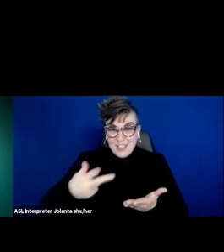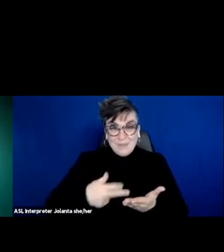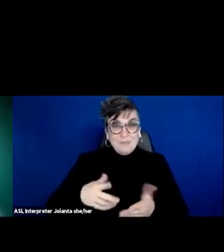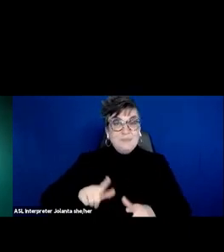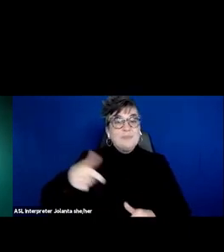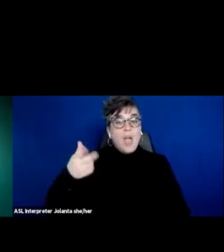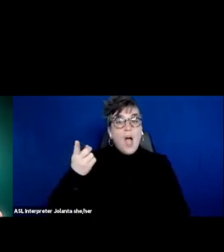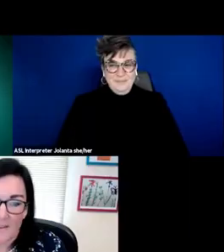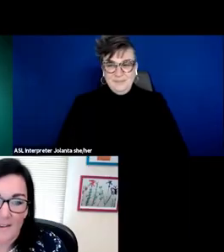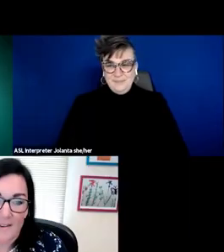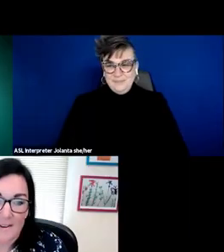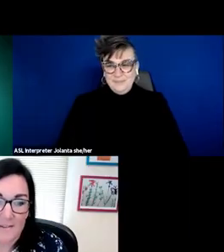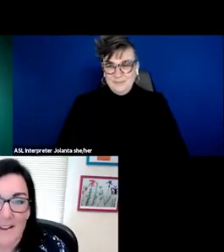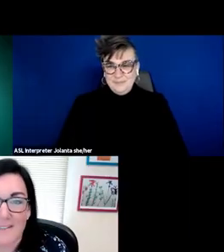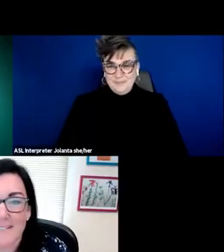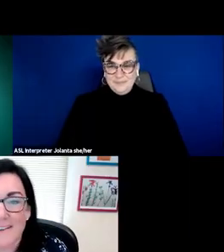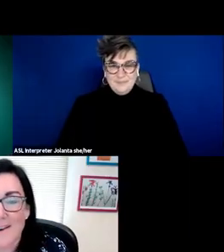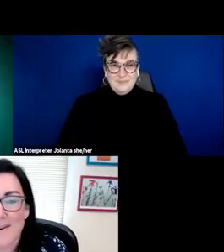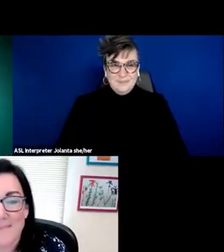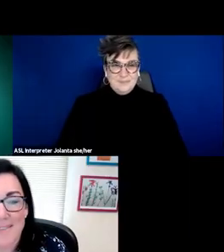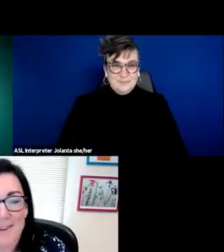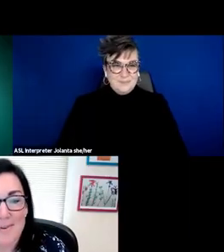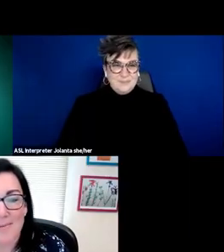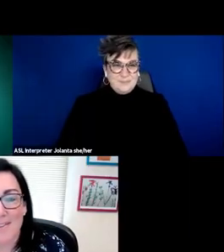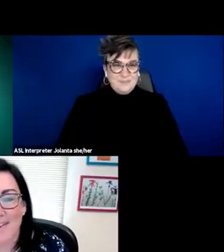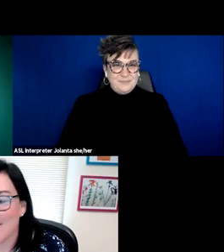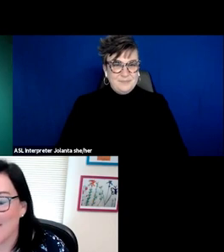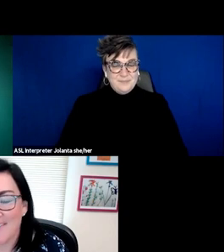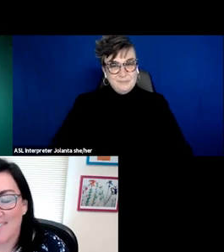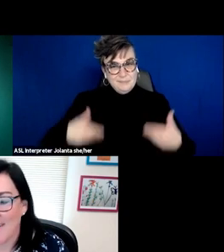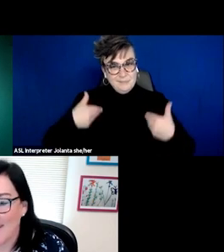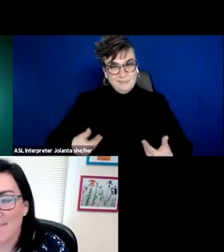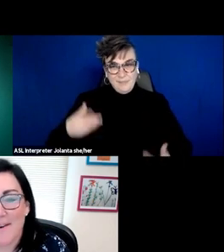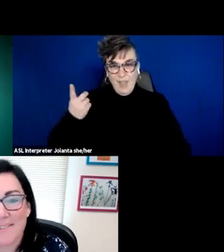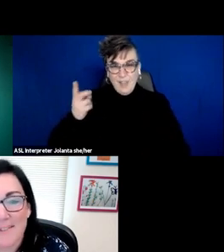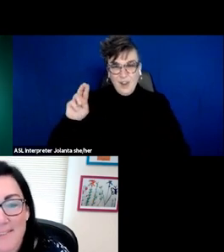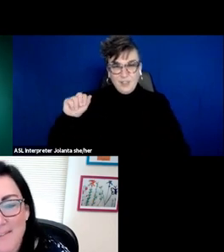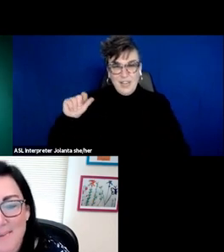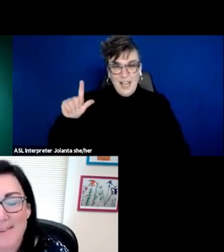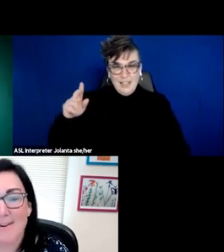[DR. JEANNE ALHUSEN:] Thank you for that introduction and I am delighted to be here